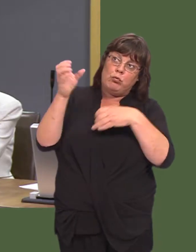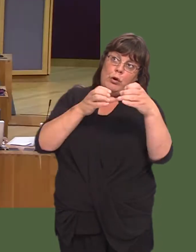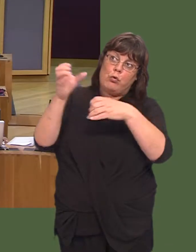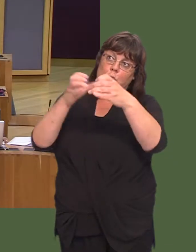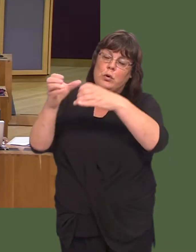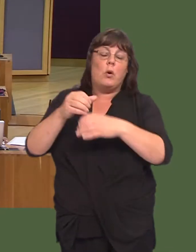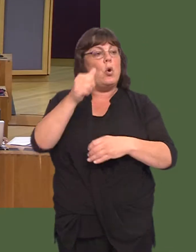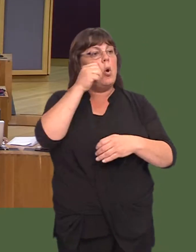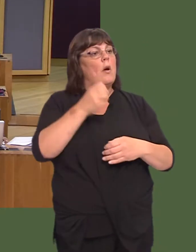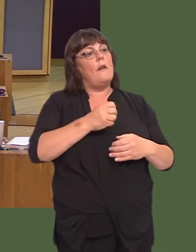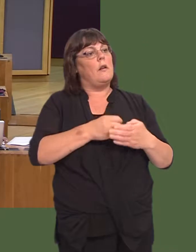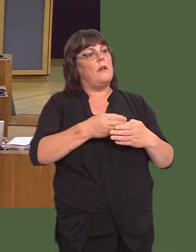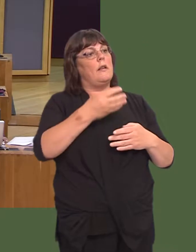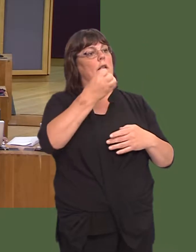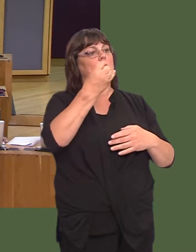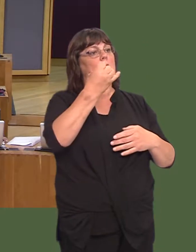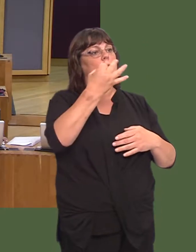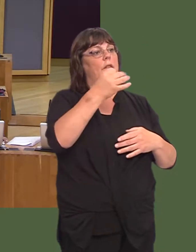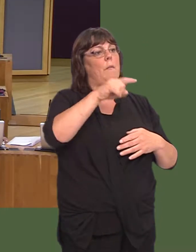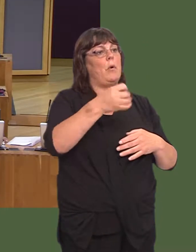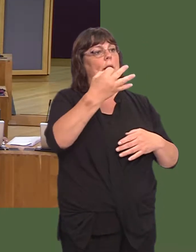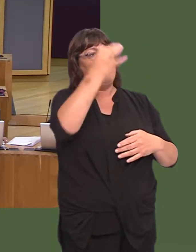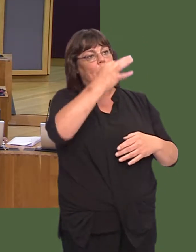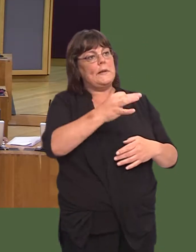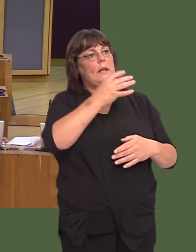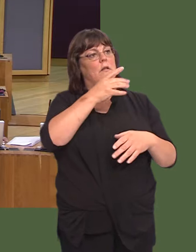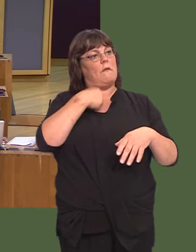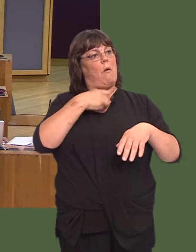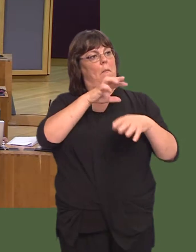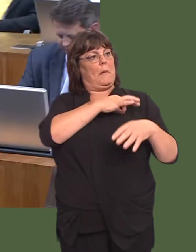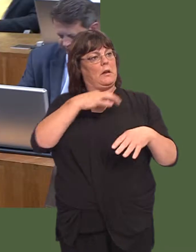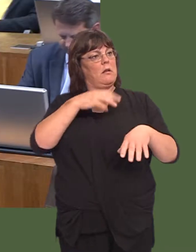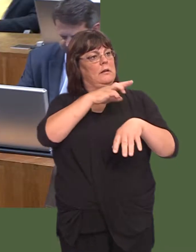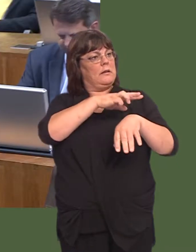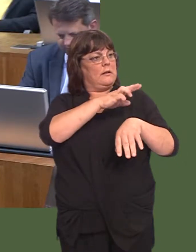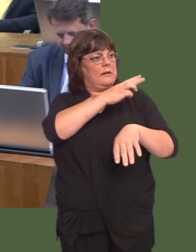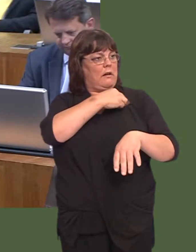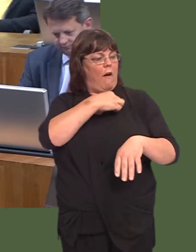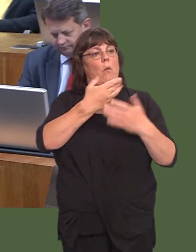Carwyn Jones: We do know that 5.8 per cent of our medical staff are from the EU. We know that there is interest from the UK and abroad.